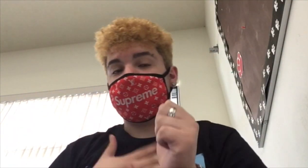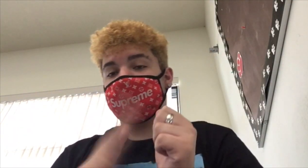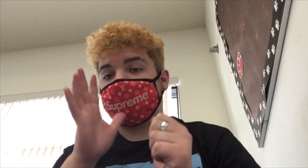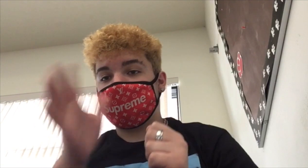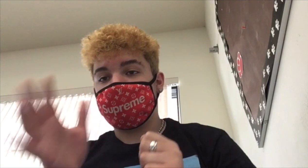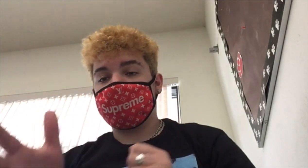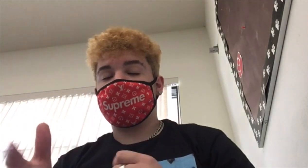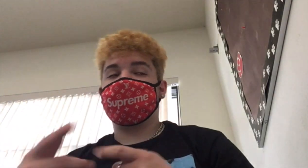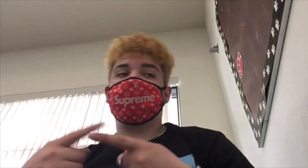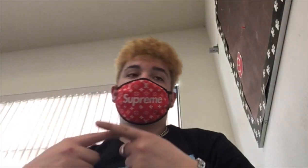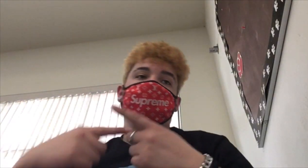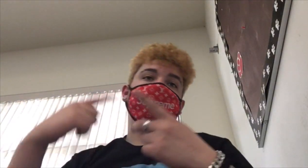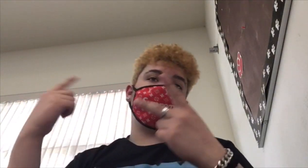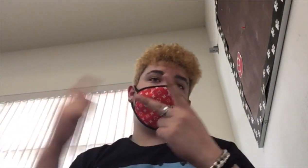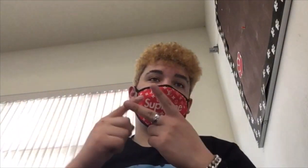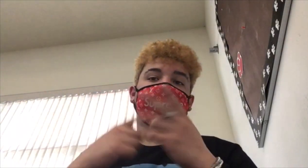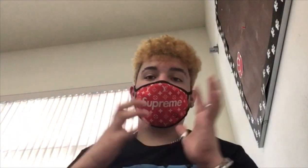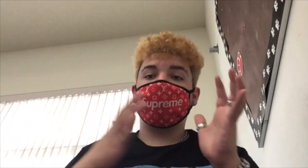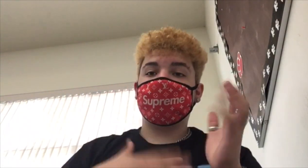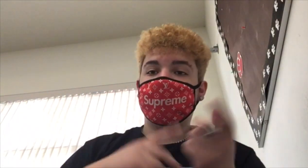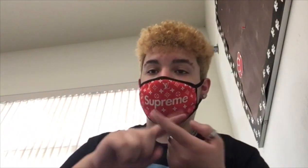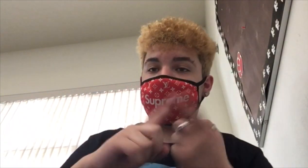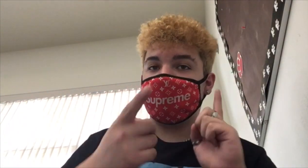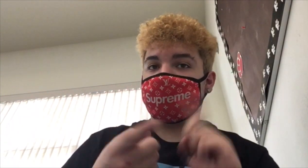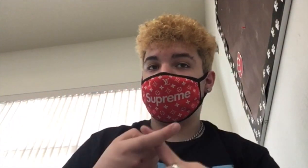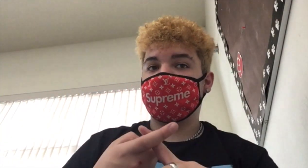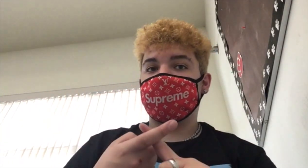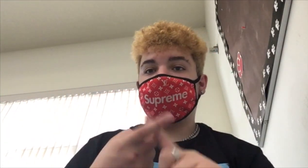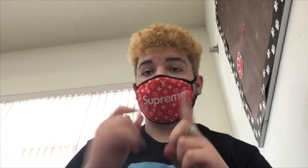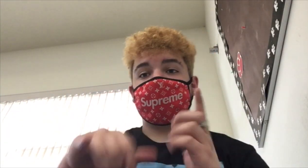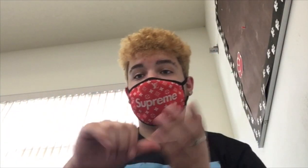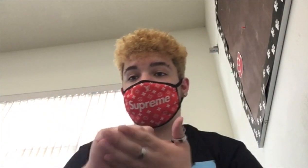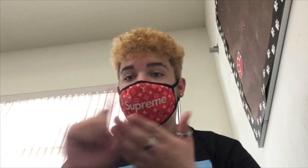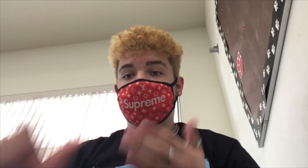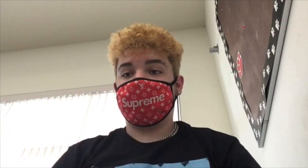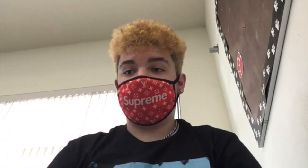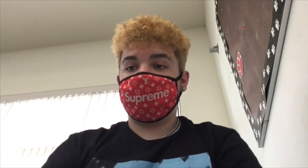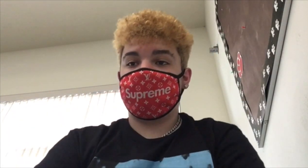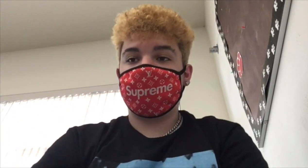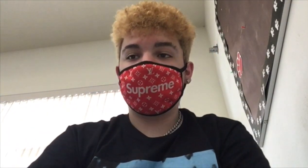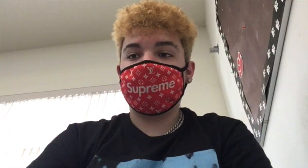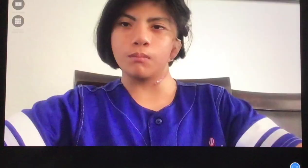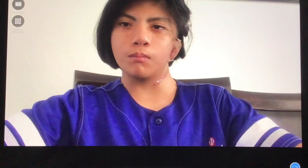I help my grandma. I talked to some of my friends. That's really it.